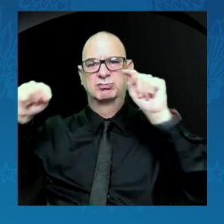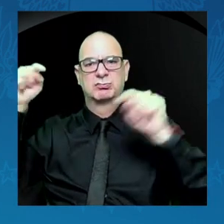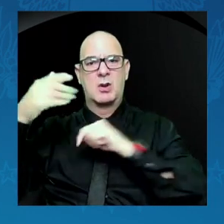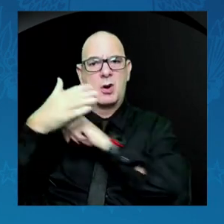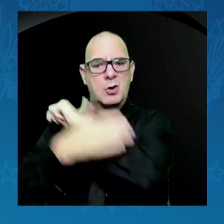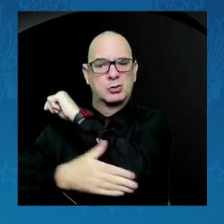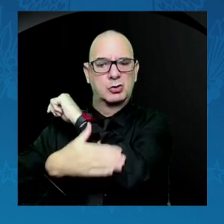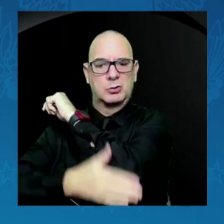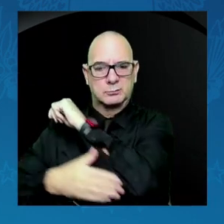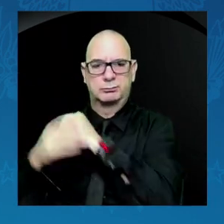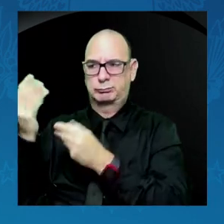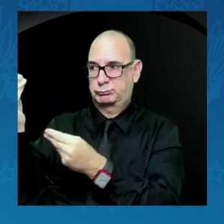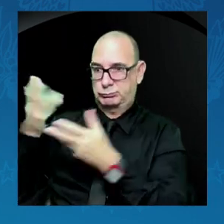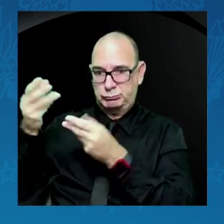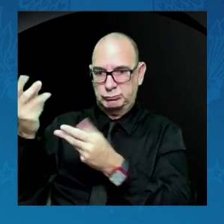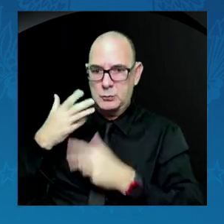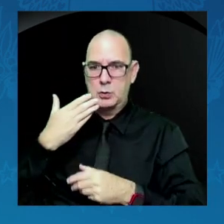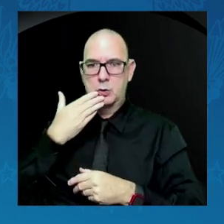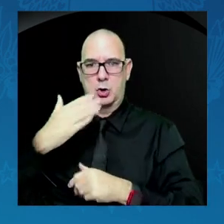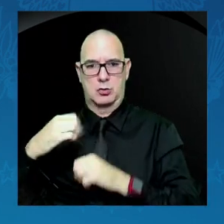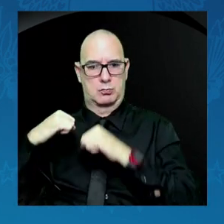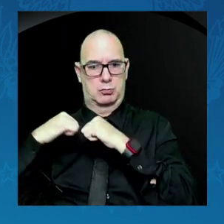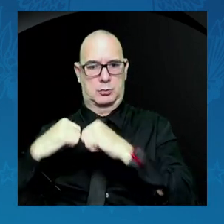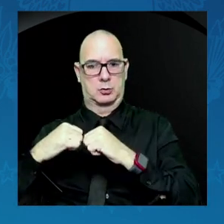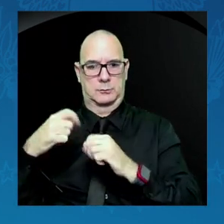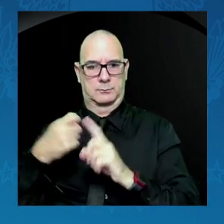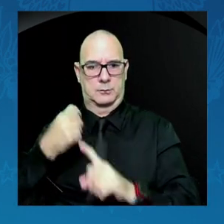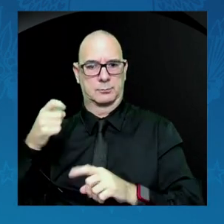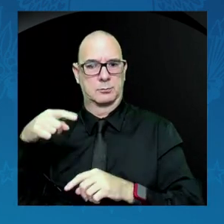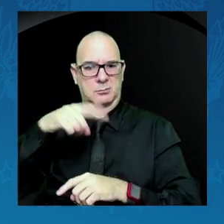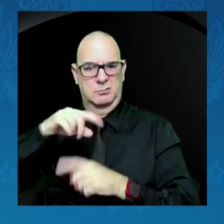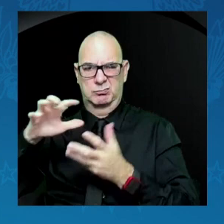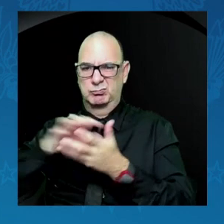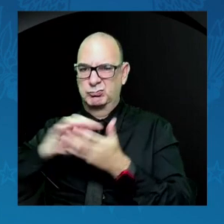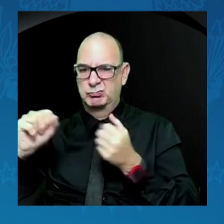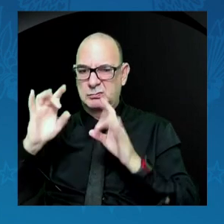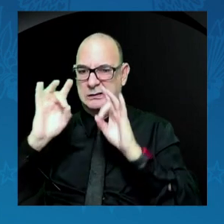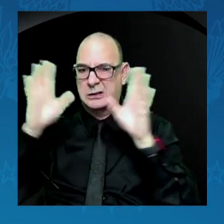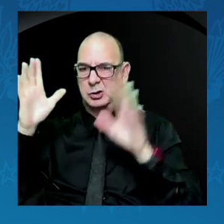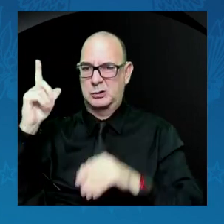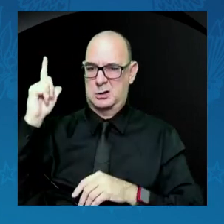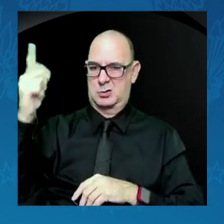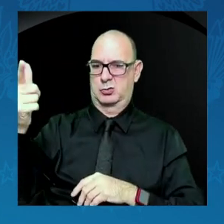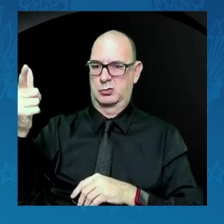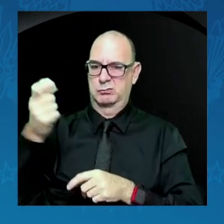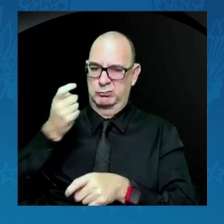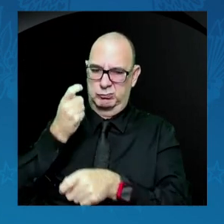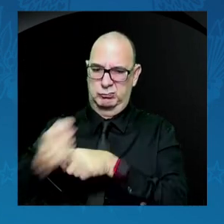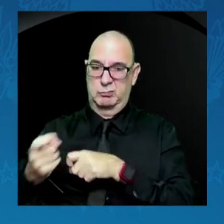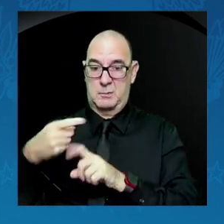against the ravages and devastation of climate change, but also to better figure out and chart